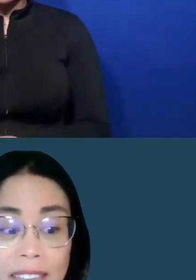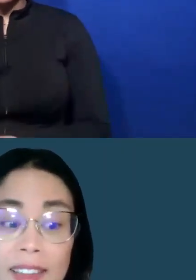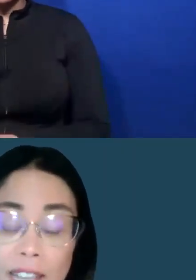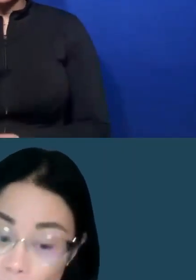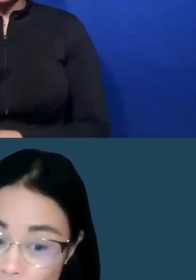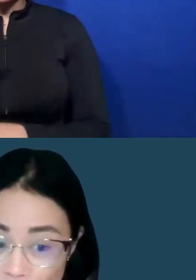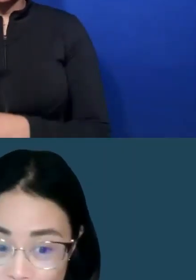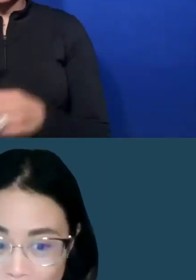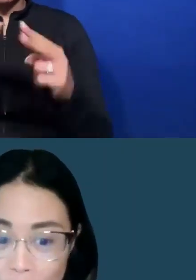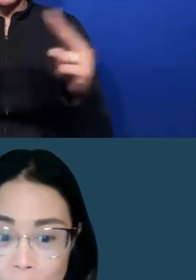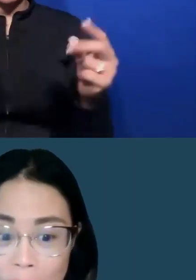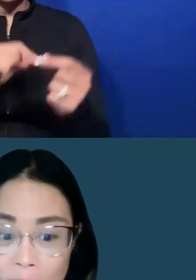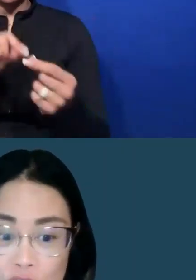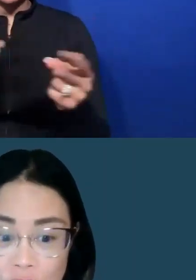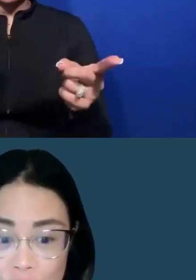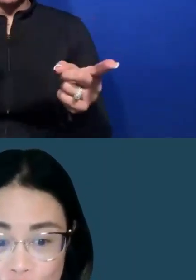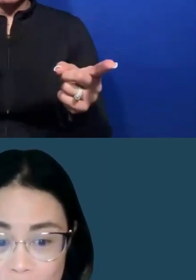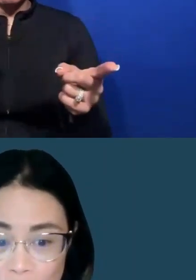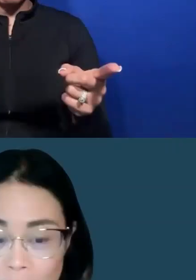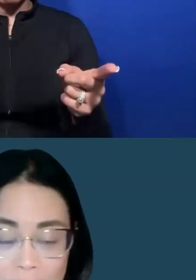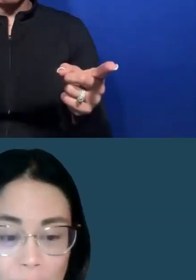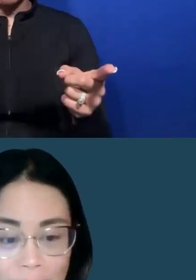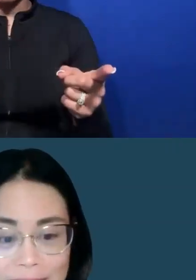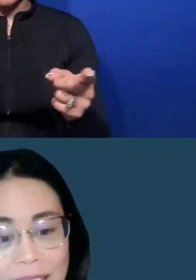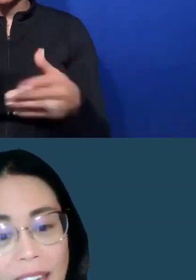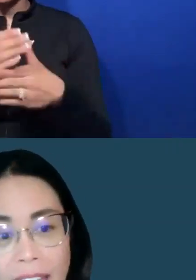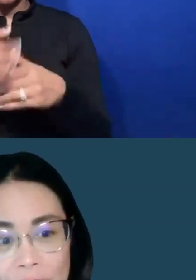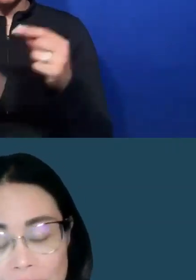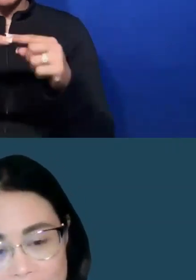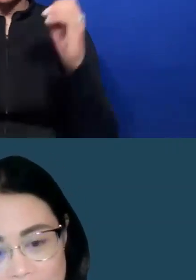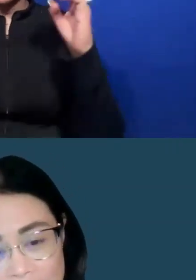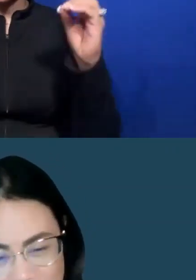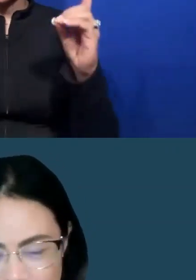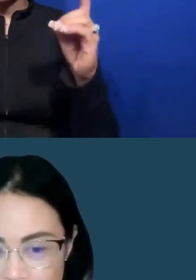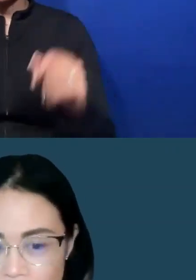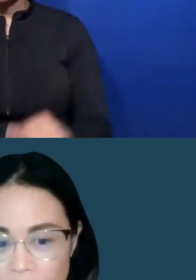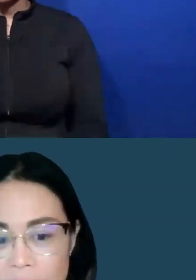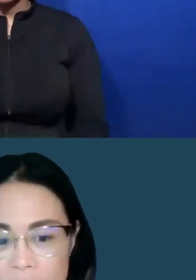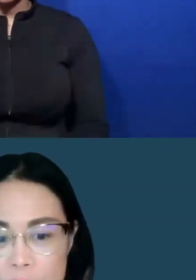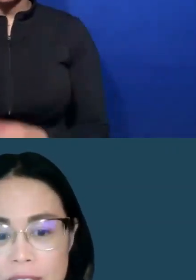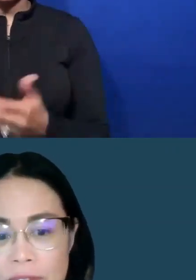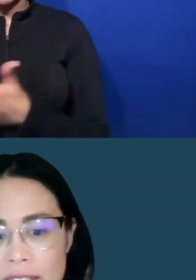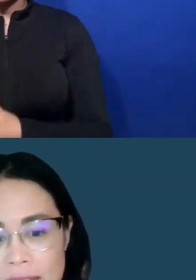that Allegra shared about education, civil rights complaints. I have not seen anything yet. That specific.